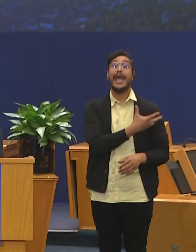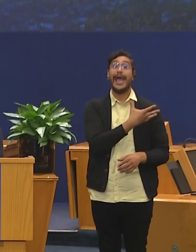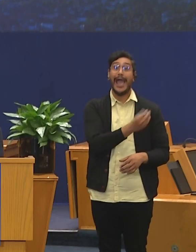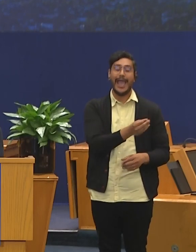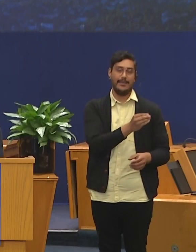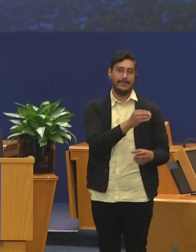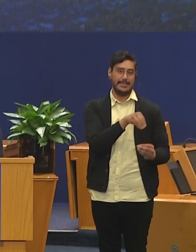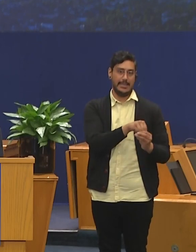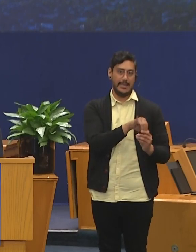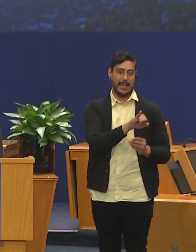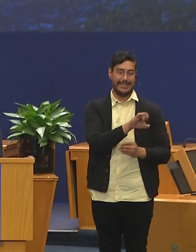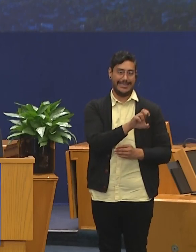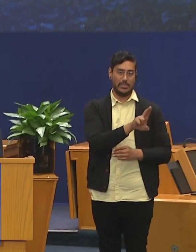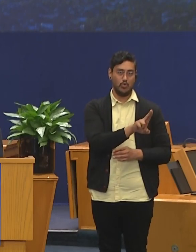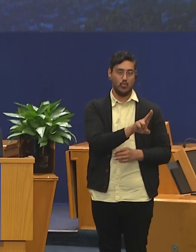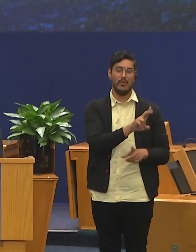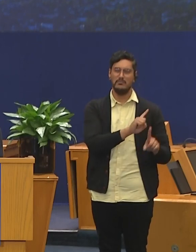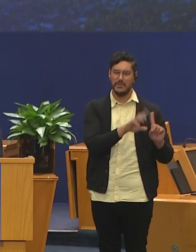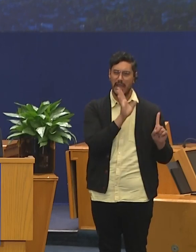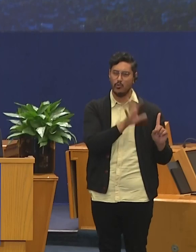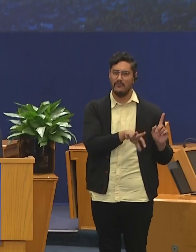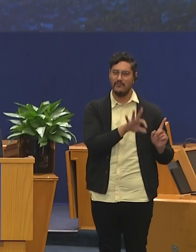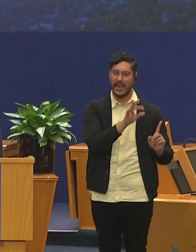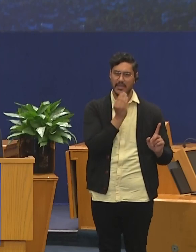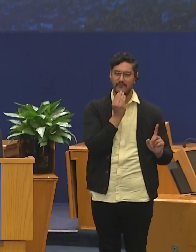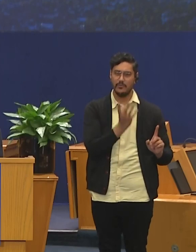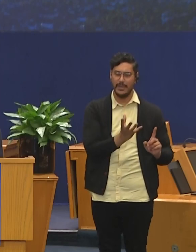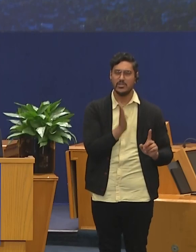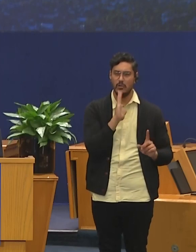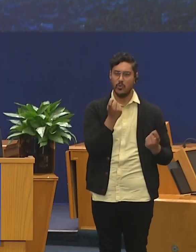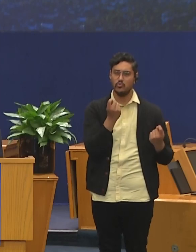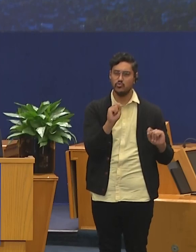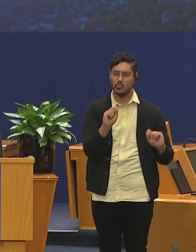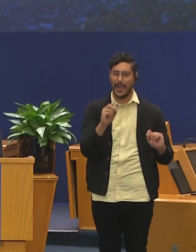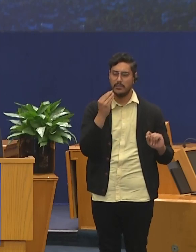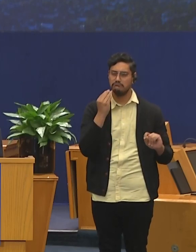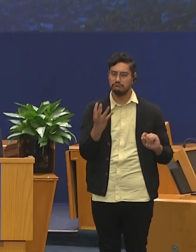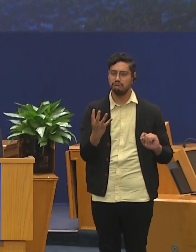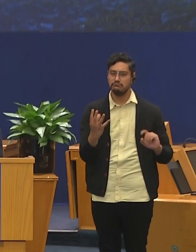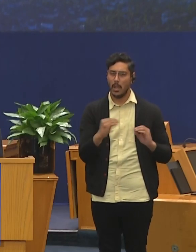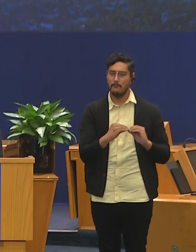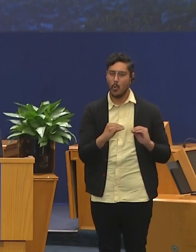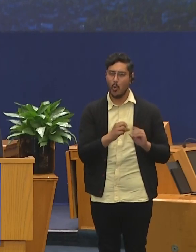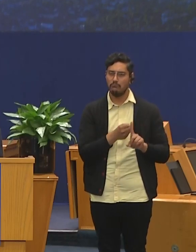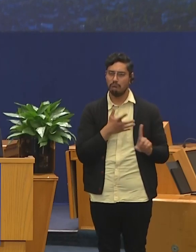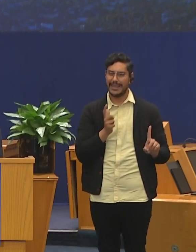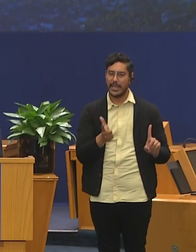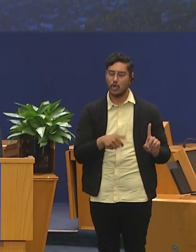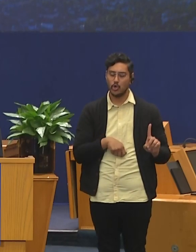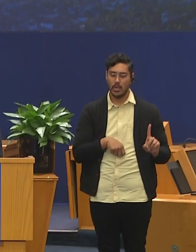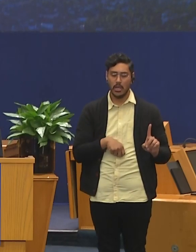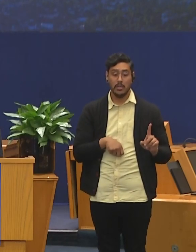THE TIME. AND THE MAJORITY WERE IN INTENSIVE CARE UNITS. BUT I WILL LOOK FOR THAT INFORMATION AND TRY TO GET BACK